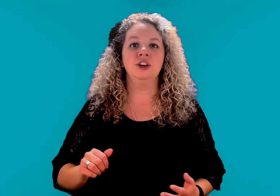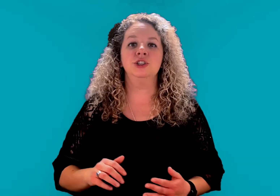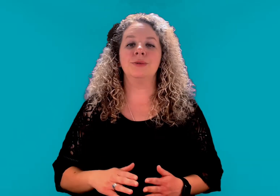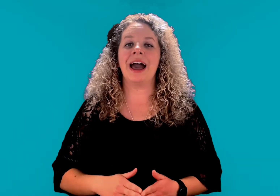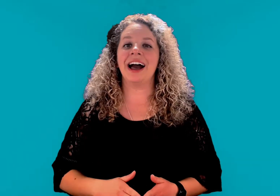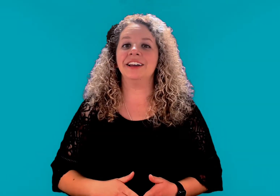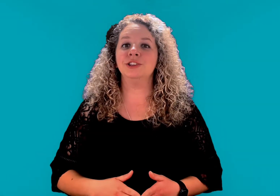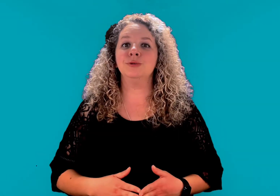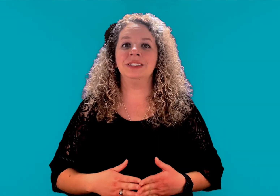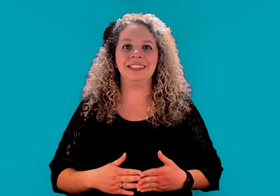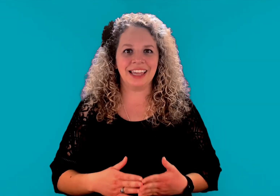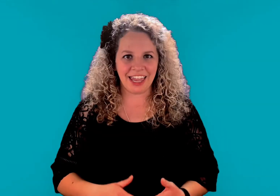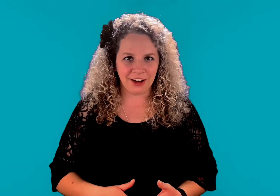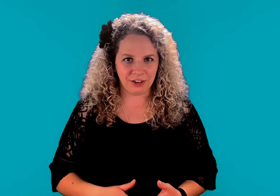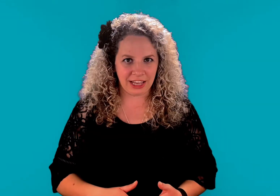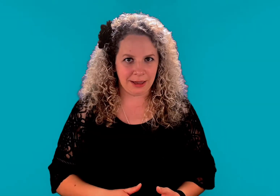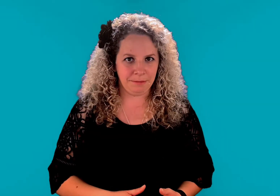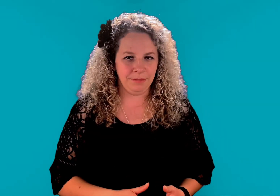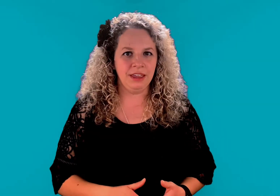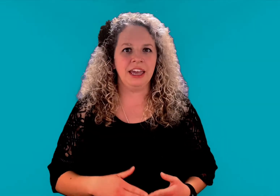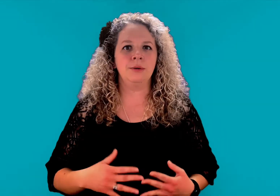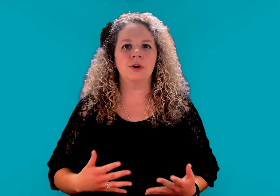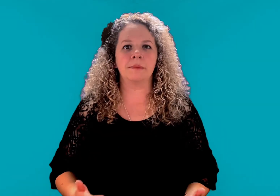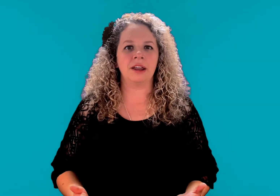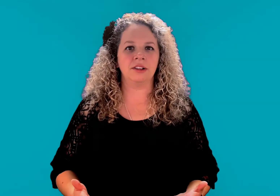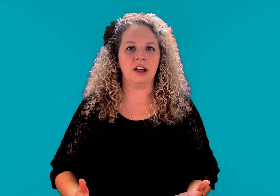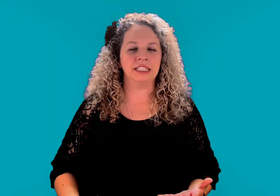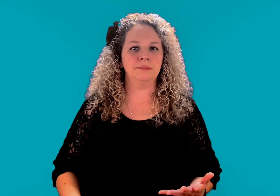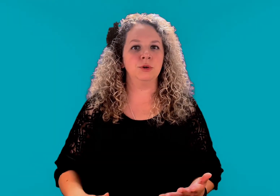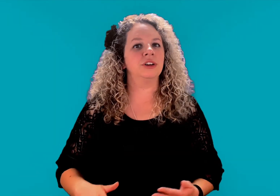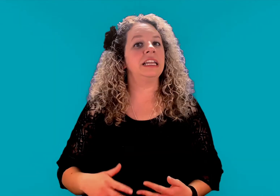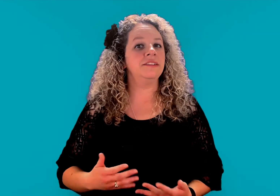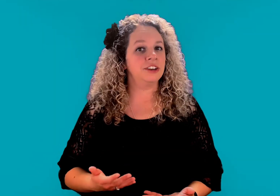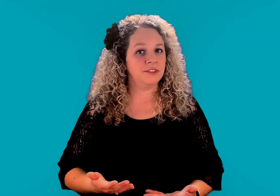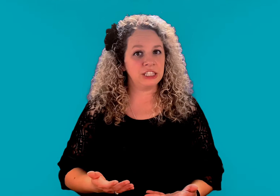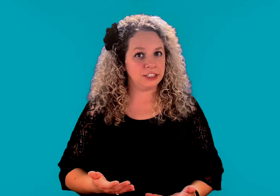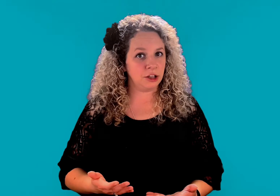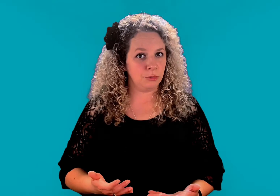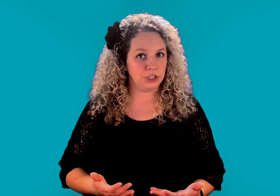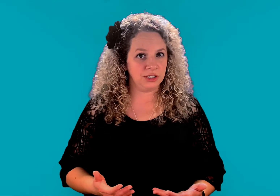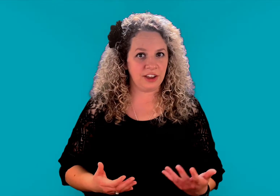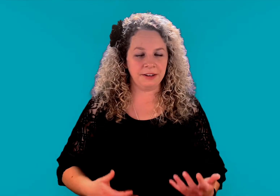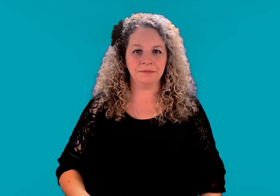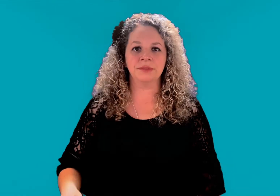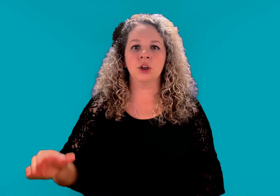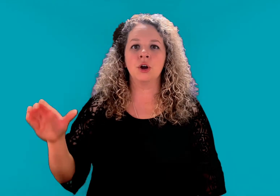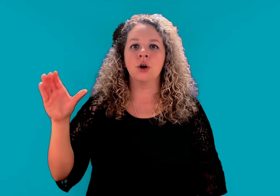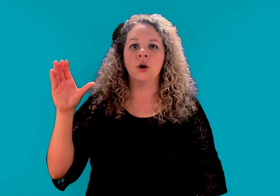So as you say your name it will come out a lot smoother, even if it's slow, which is fine. Cccoooouuurrrtttnnneeeeyyy.